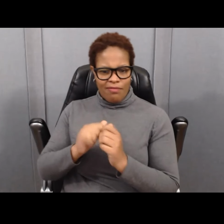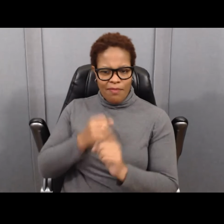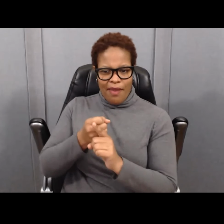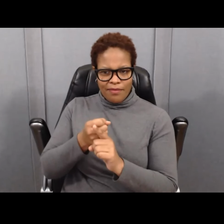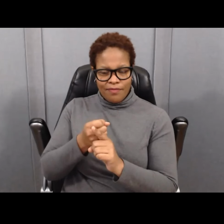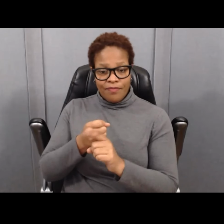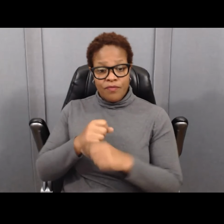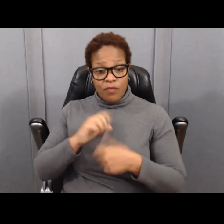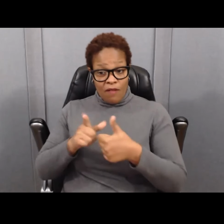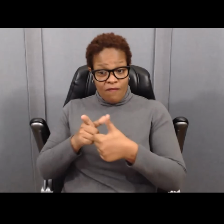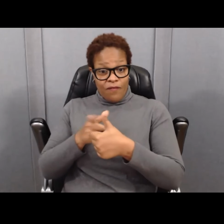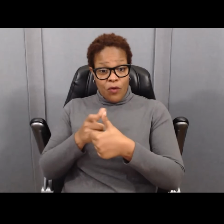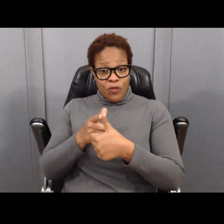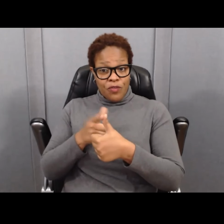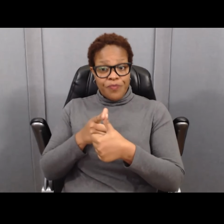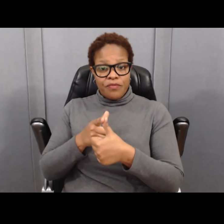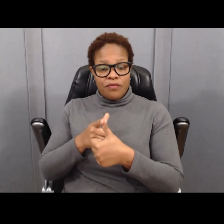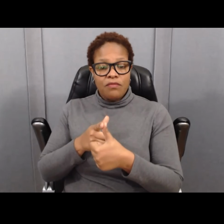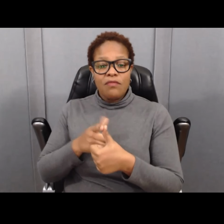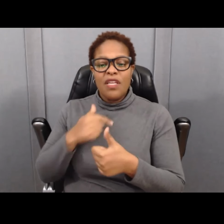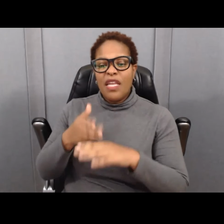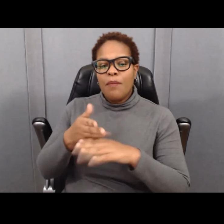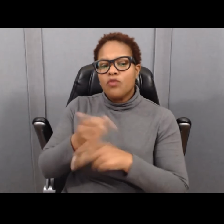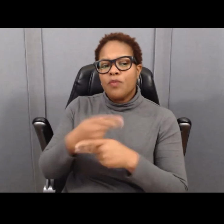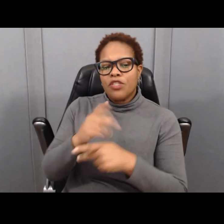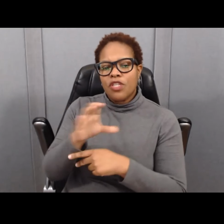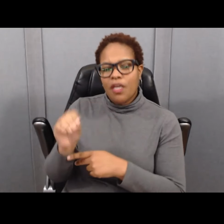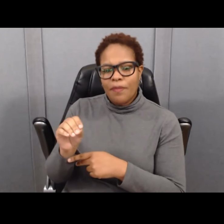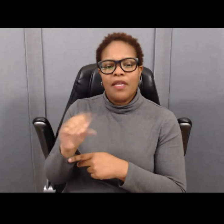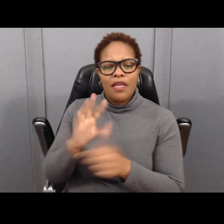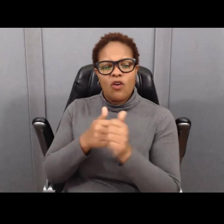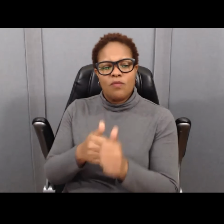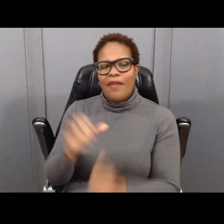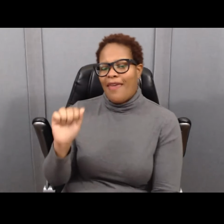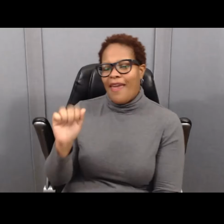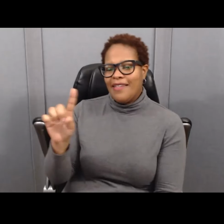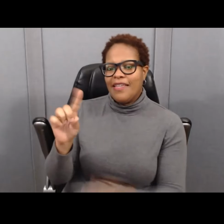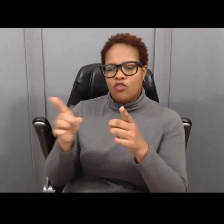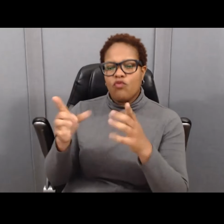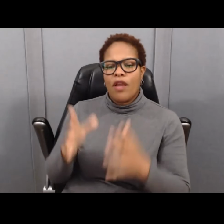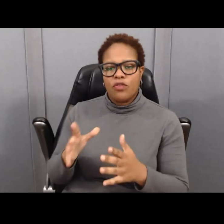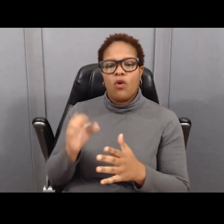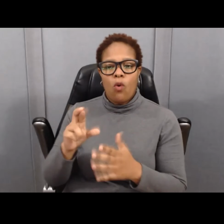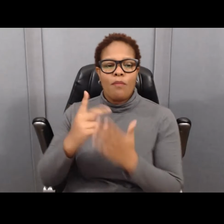which is in a post-production company, it probably goes by the AD director, or basically the project manager.